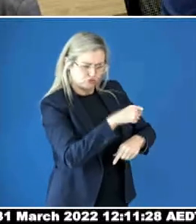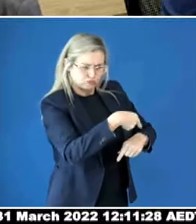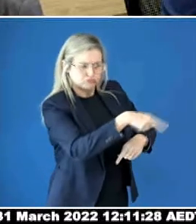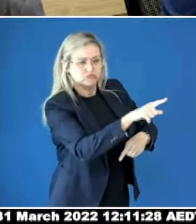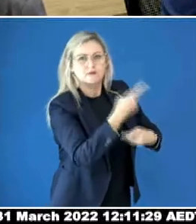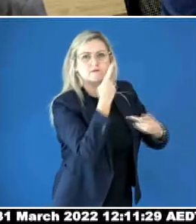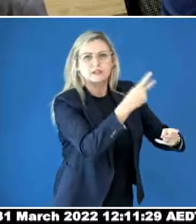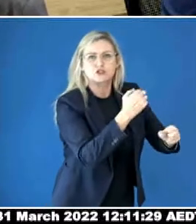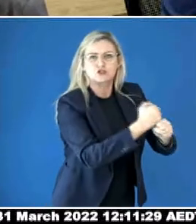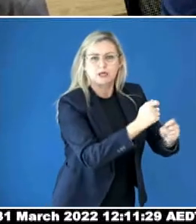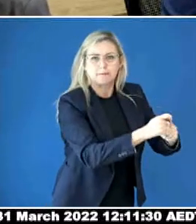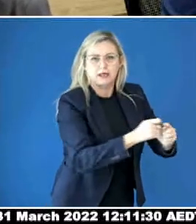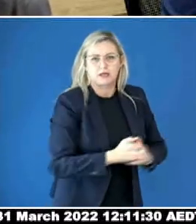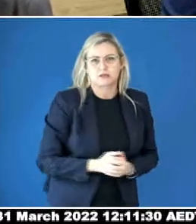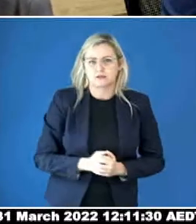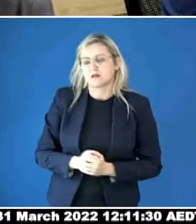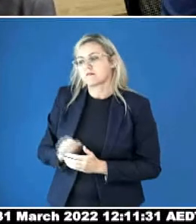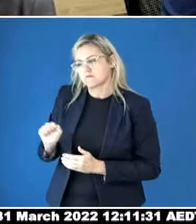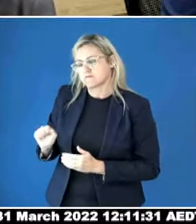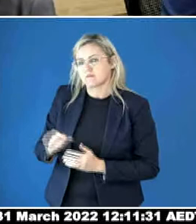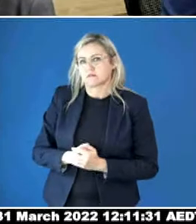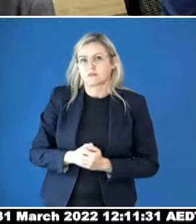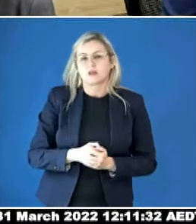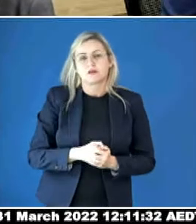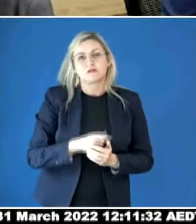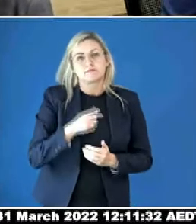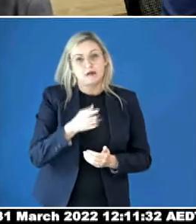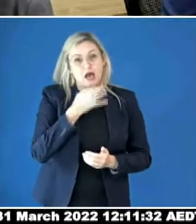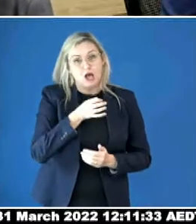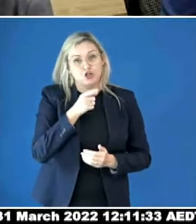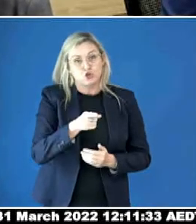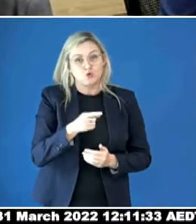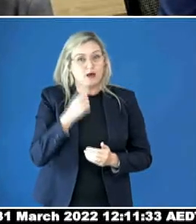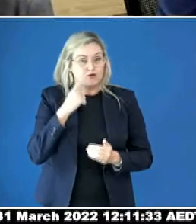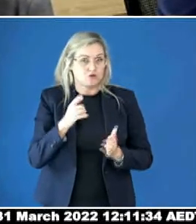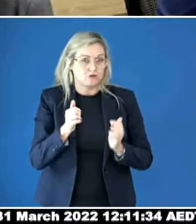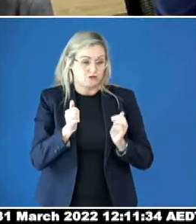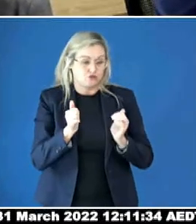Ms Cumming, could I ask you to have a look at document number - sorry,